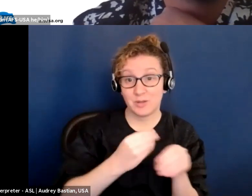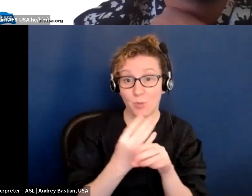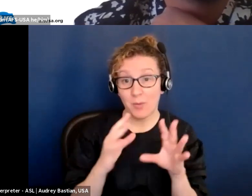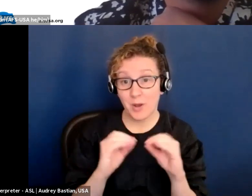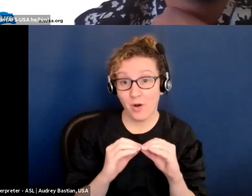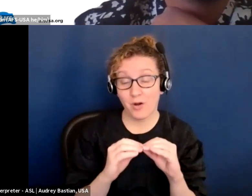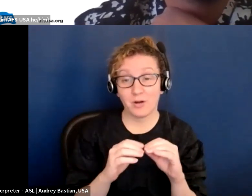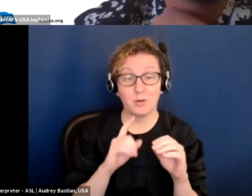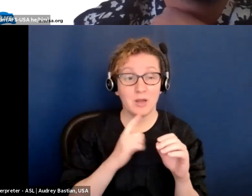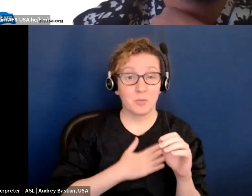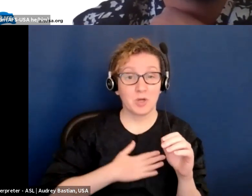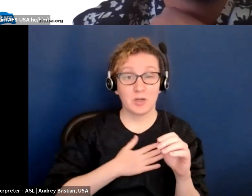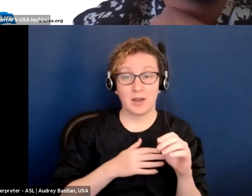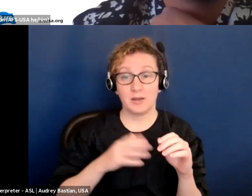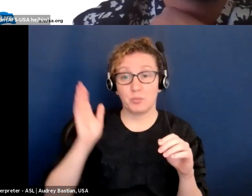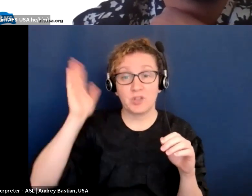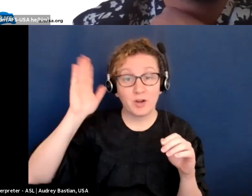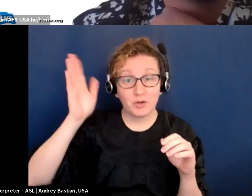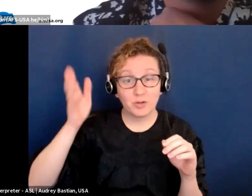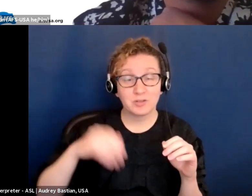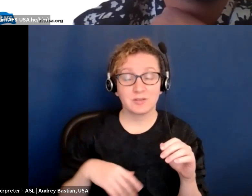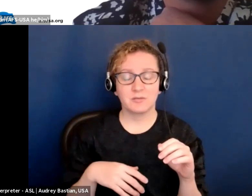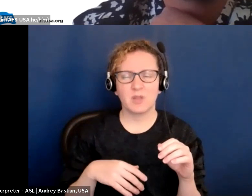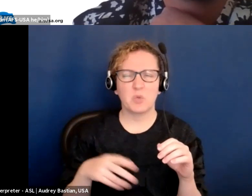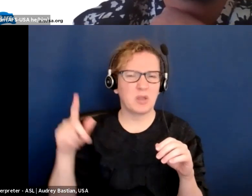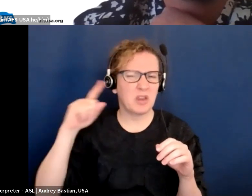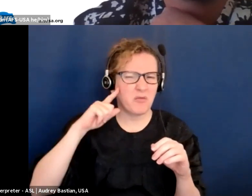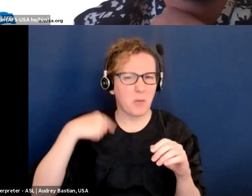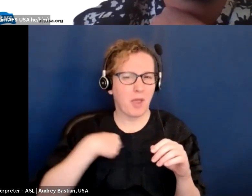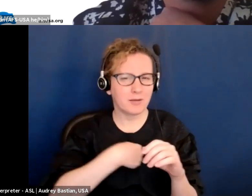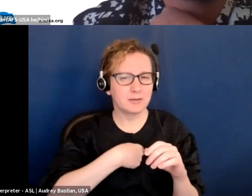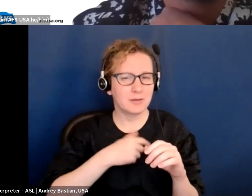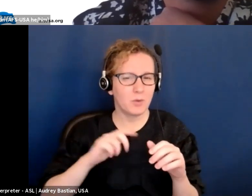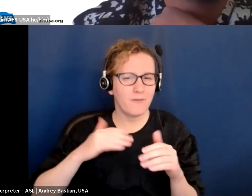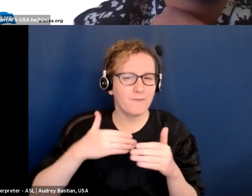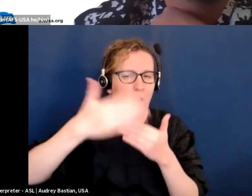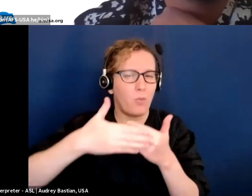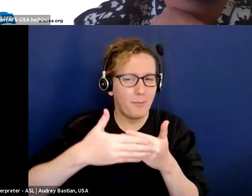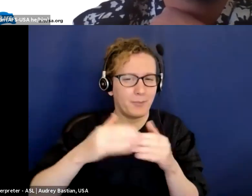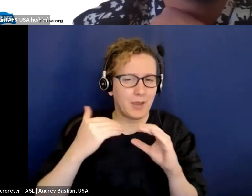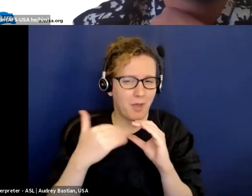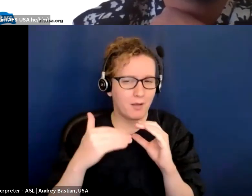to the presenters. You will be hearing from us with a follow-up email including a survey